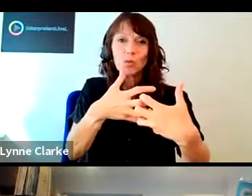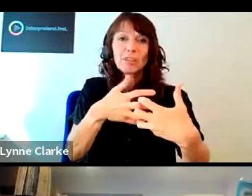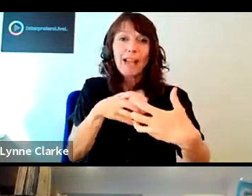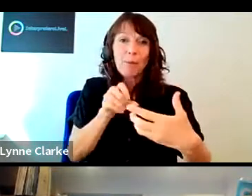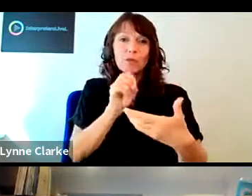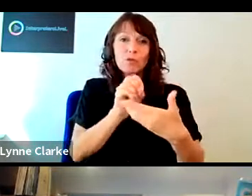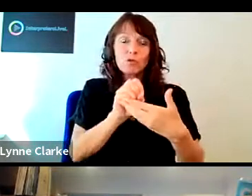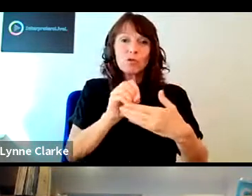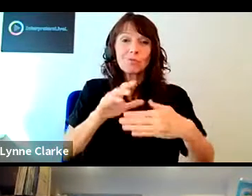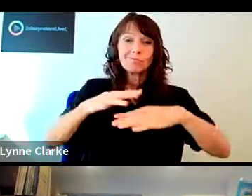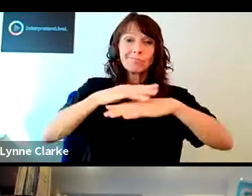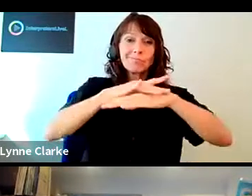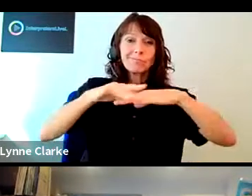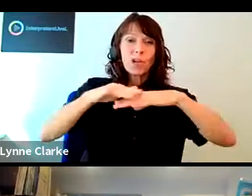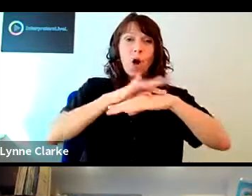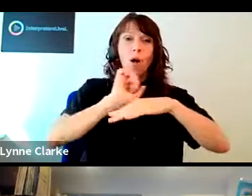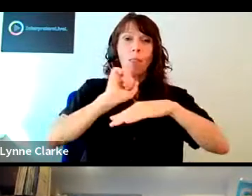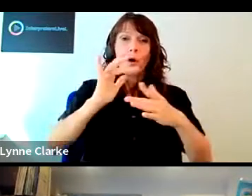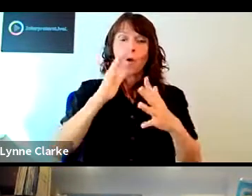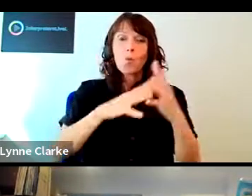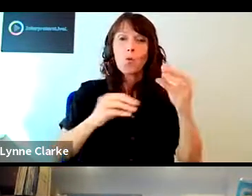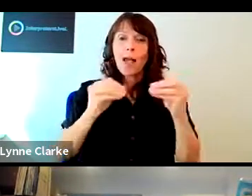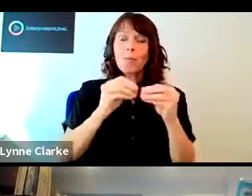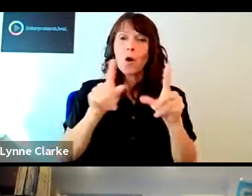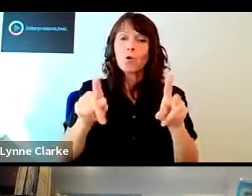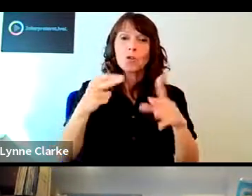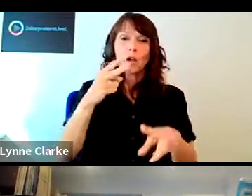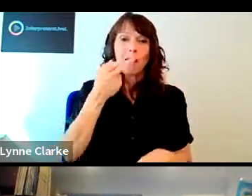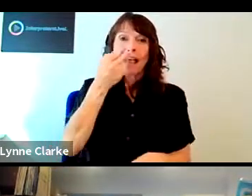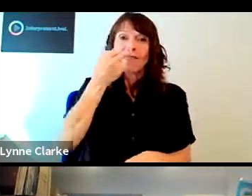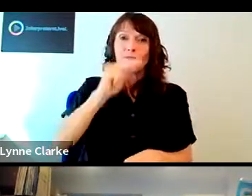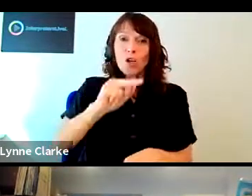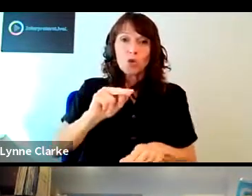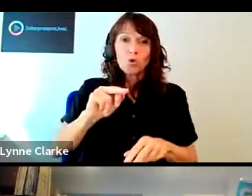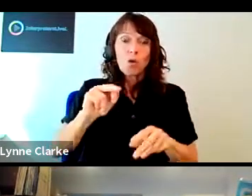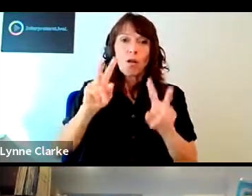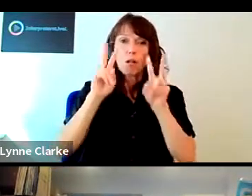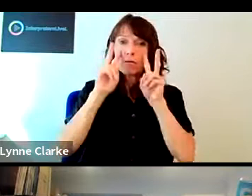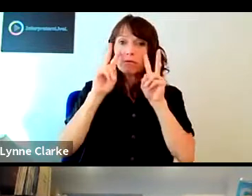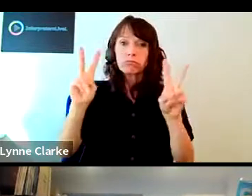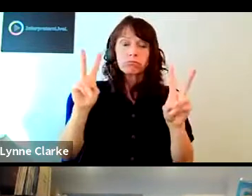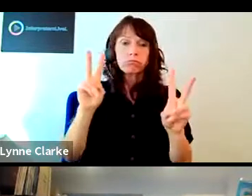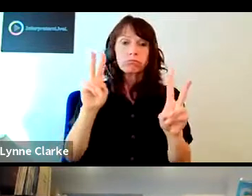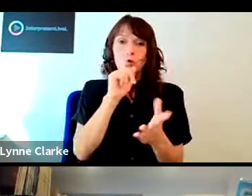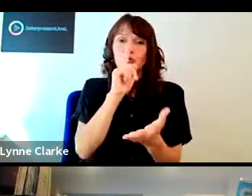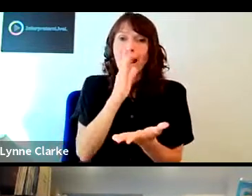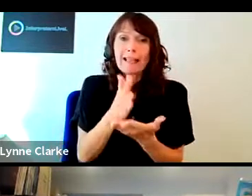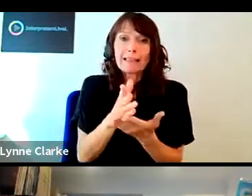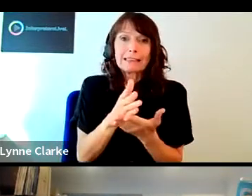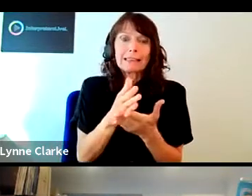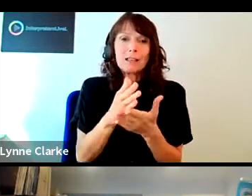But there's also virtual reality. Augmented reality. These things are not some part of a distant future